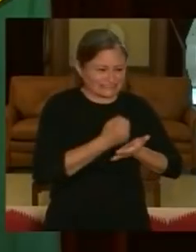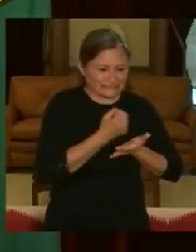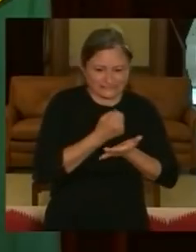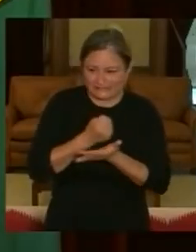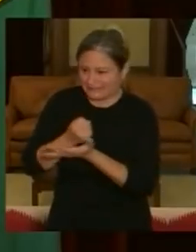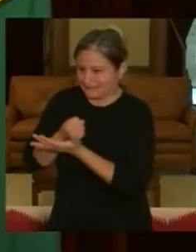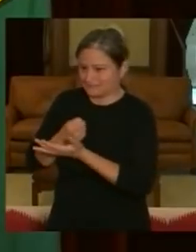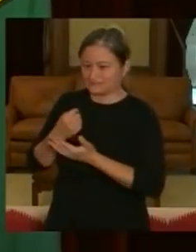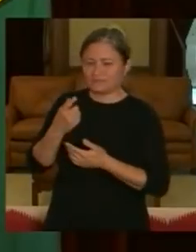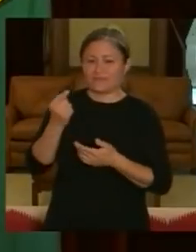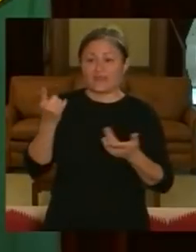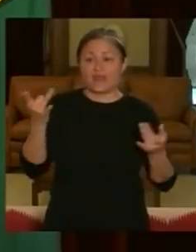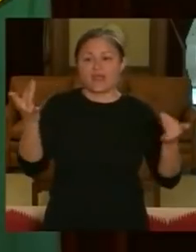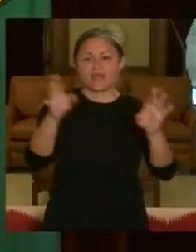IF A NON-ESSENTIAL WORKPLACE